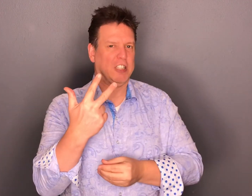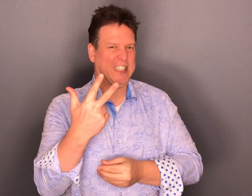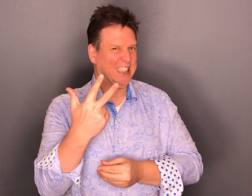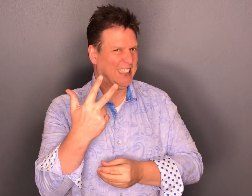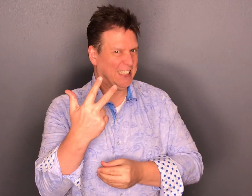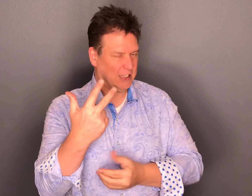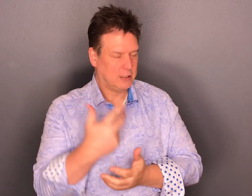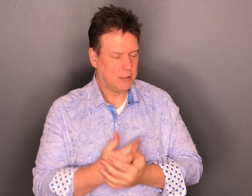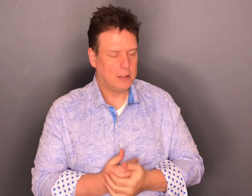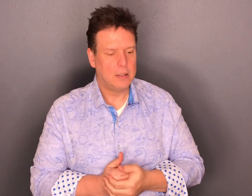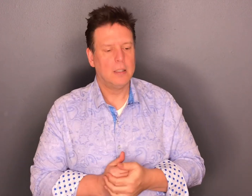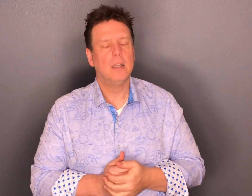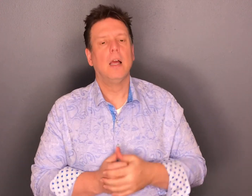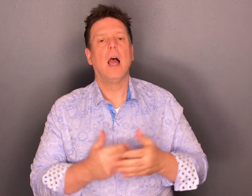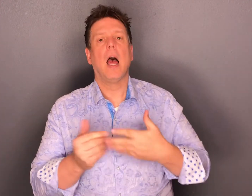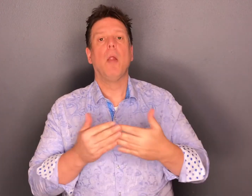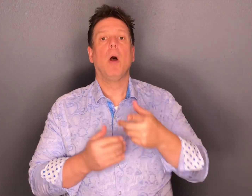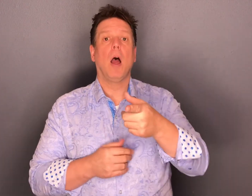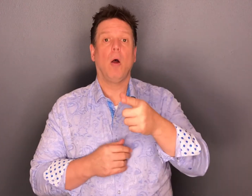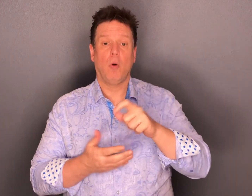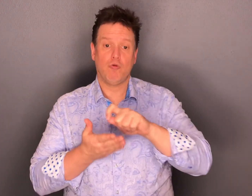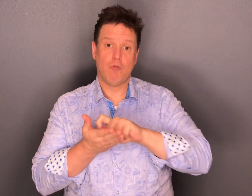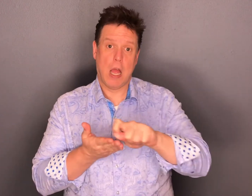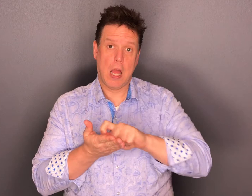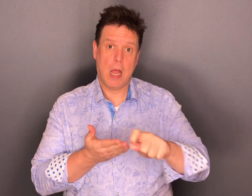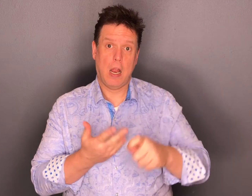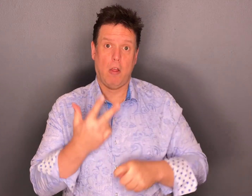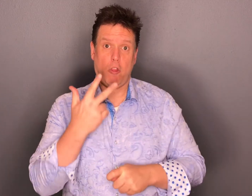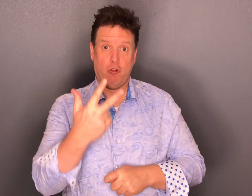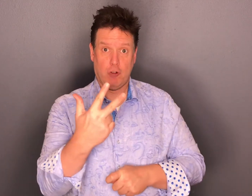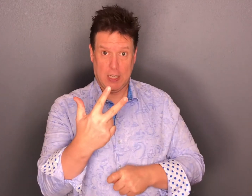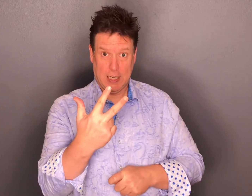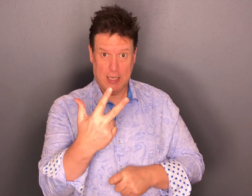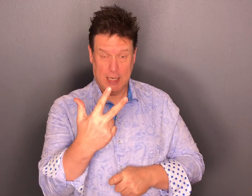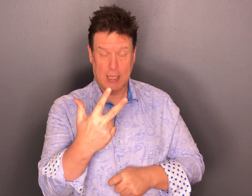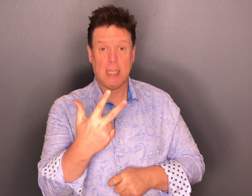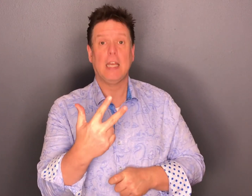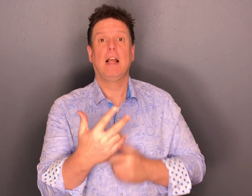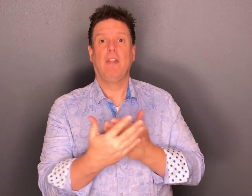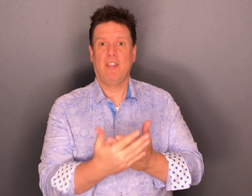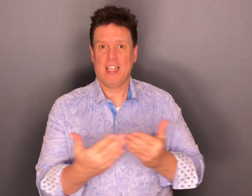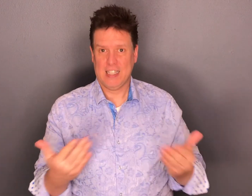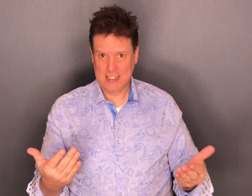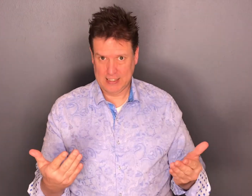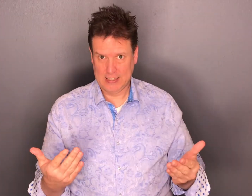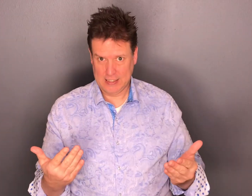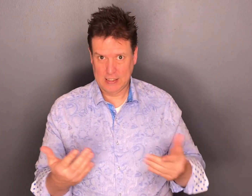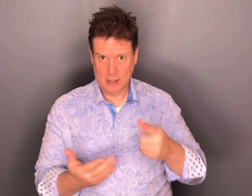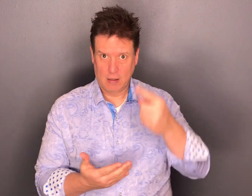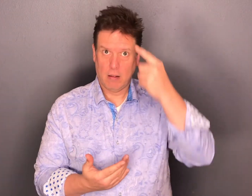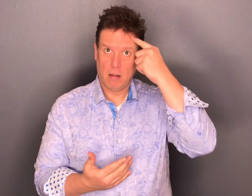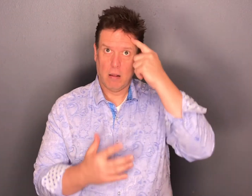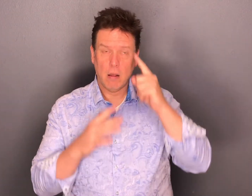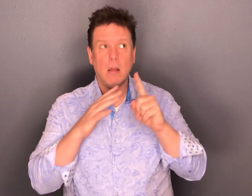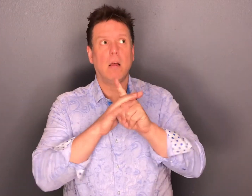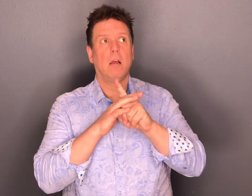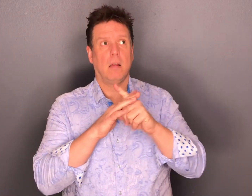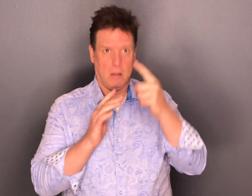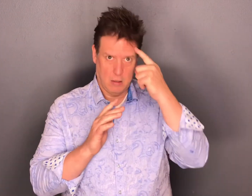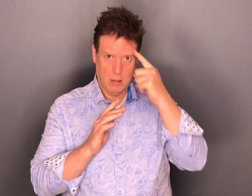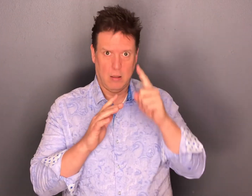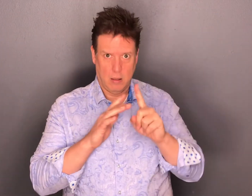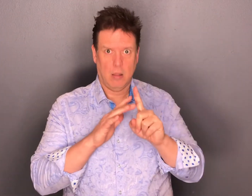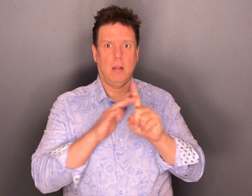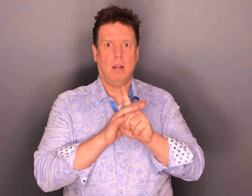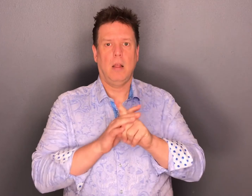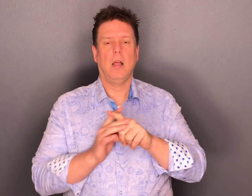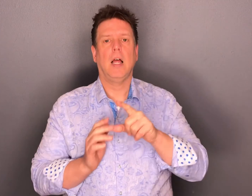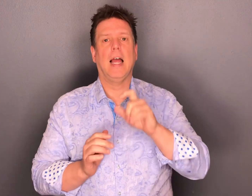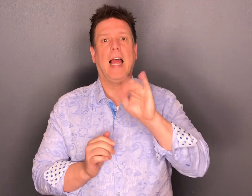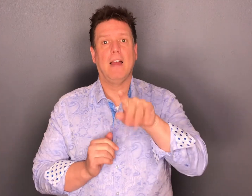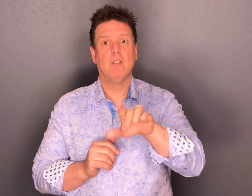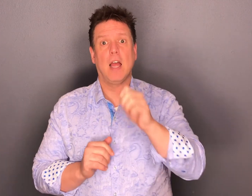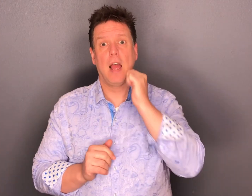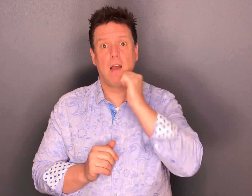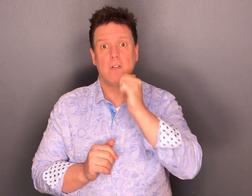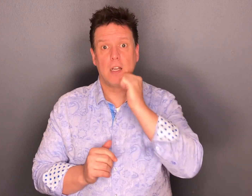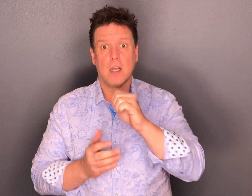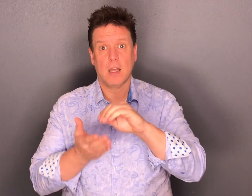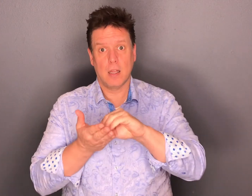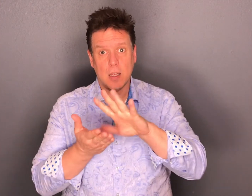good number. Anyway you write down these three things and they come up for you